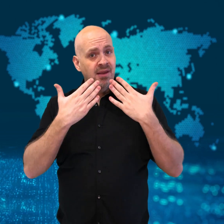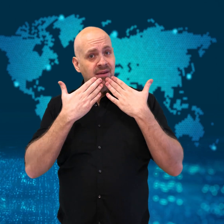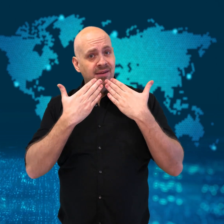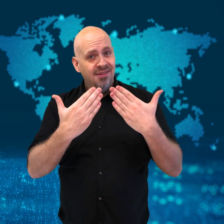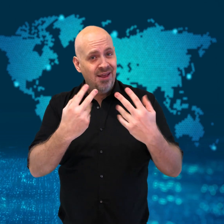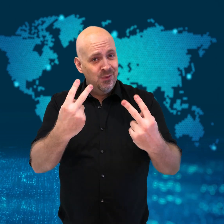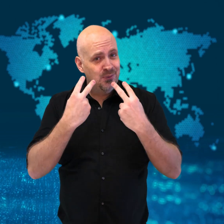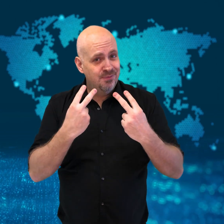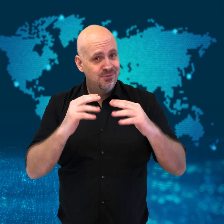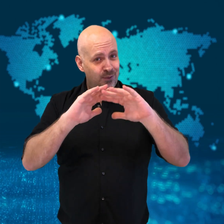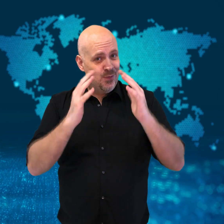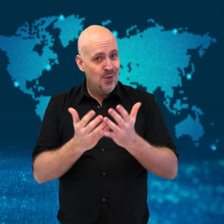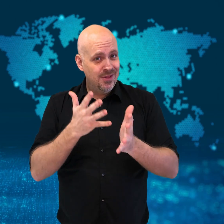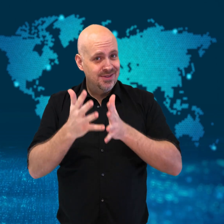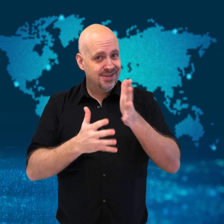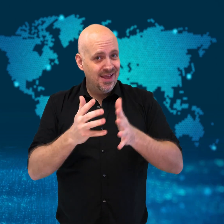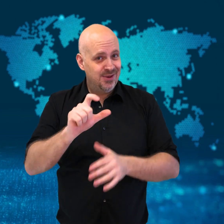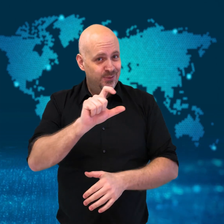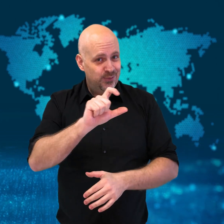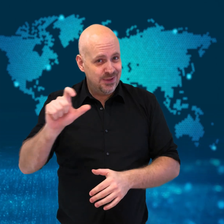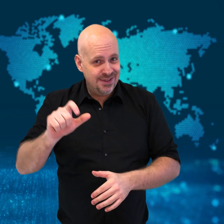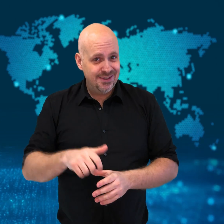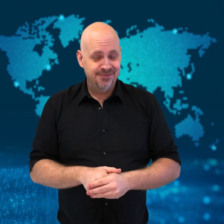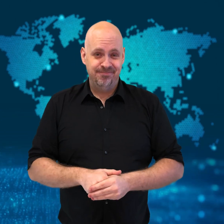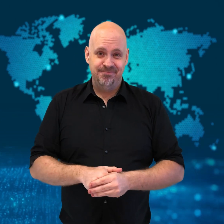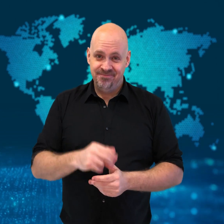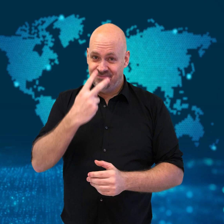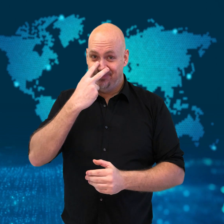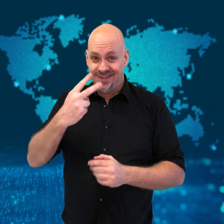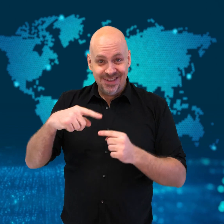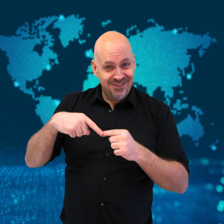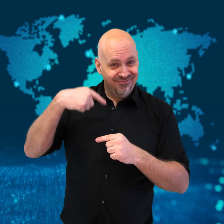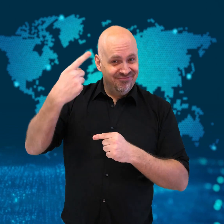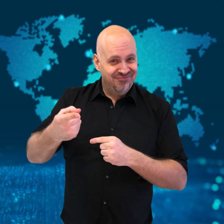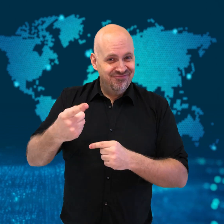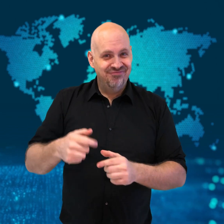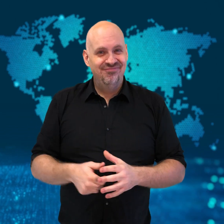Thank you for watching WorldSign Week and see you next time!